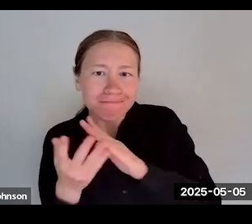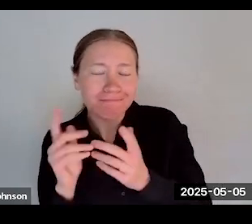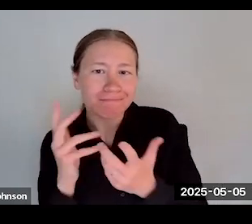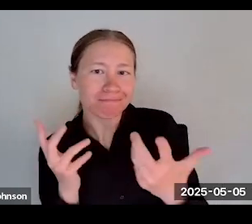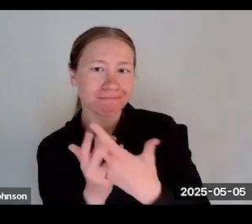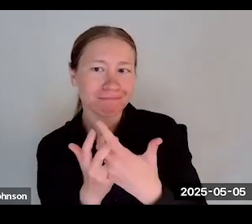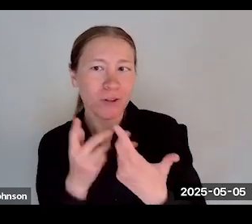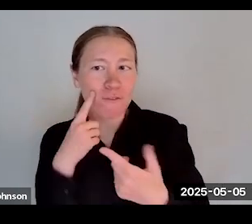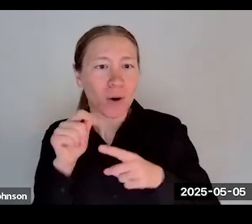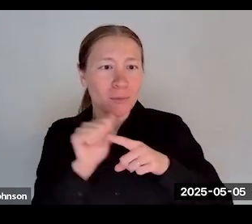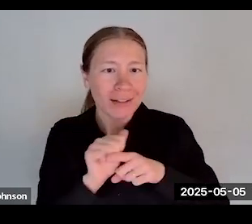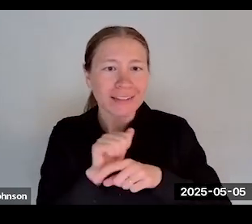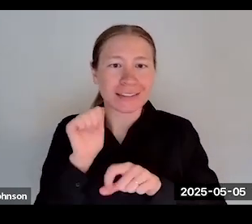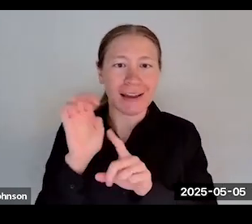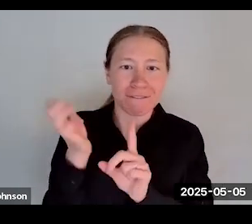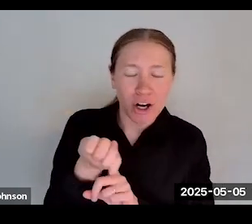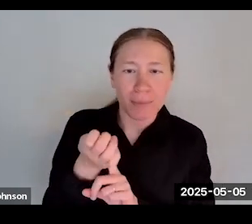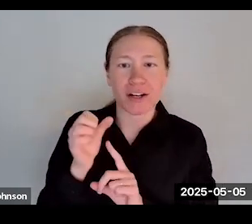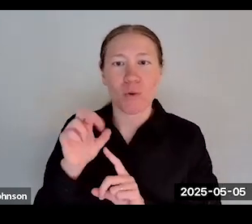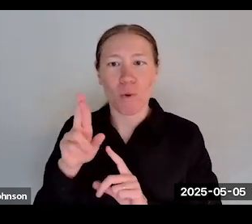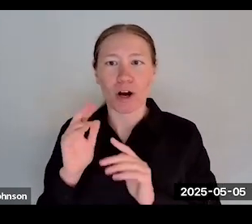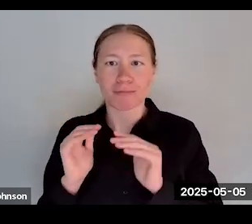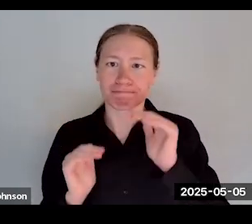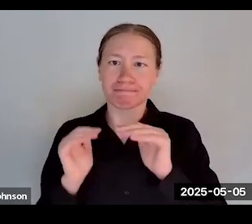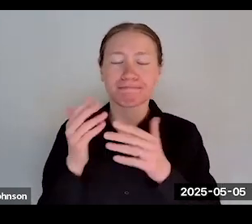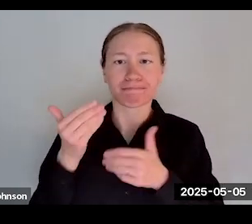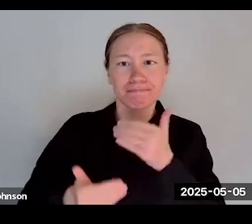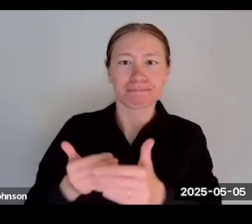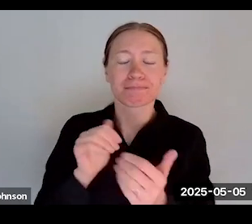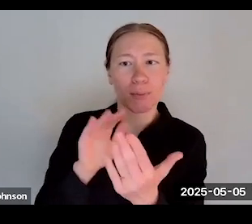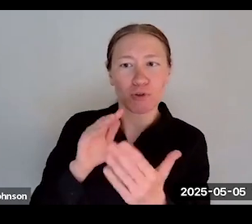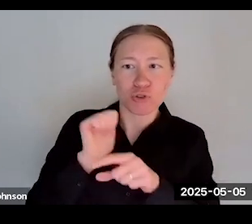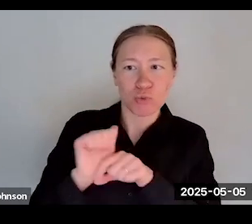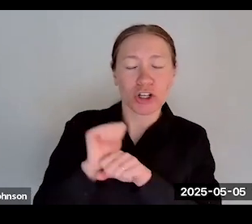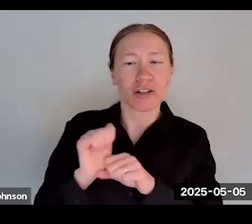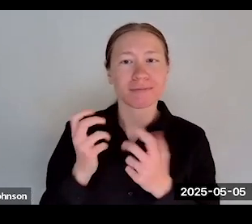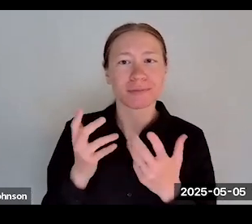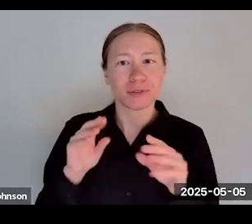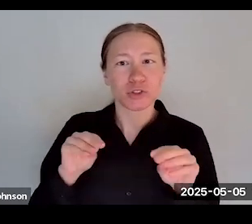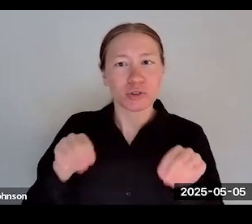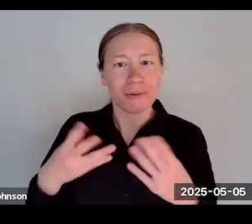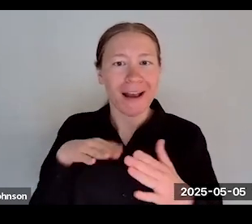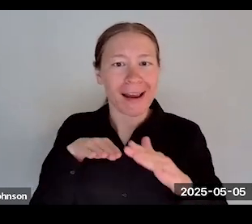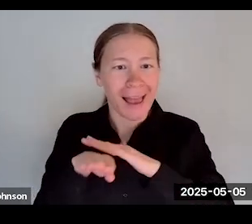that provides a disabled employee with equitable access. Accommodation requests should put the employer on notice